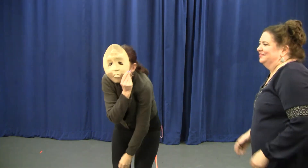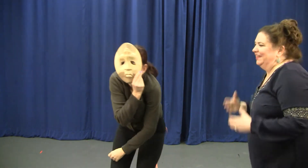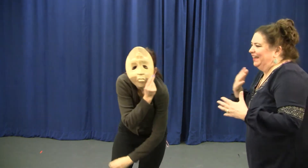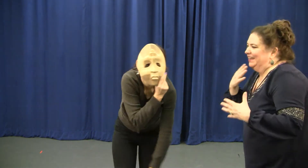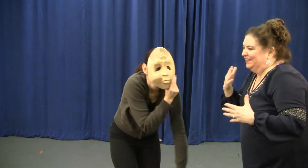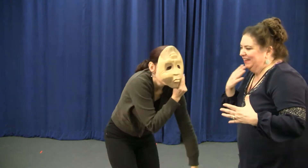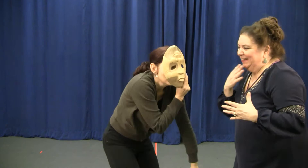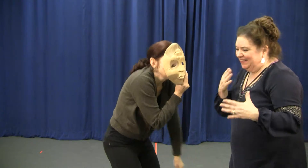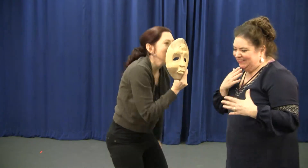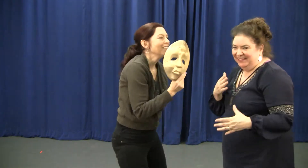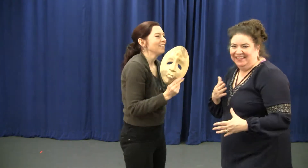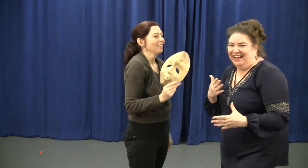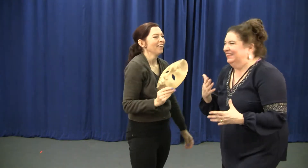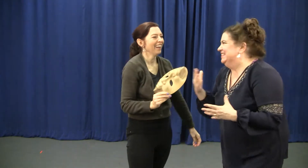Thank you thank you